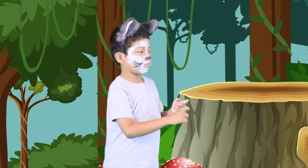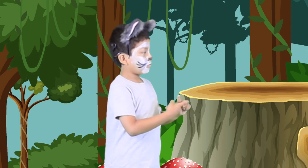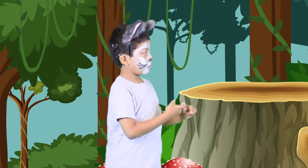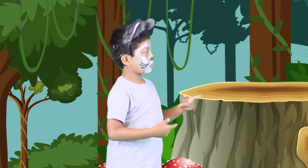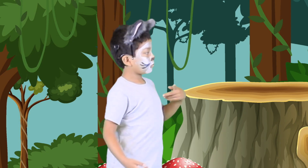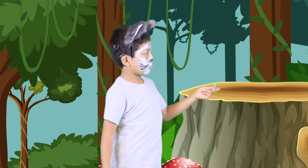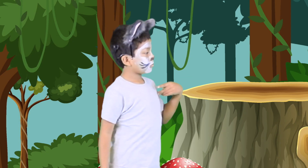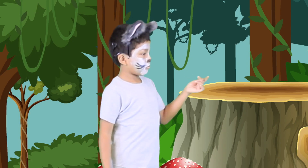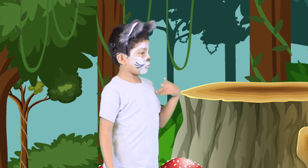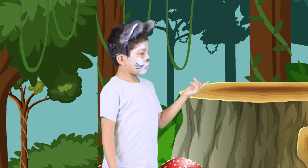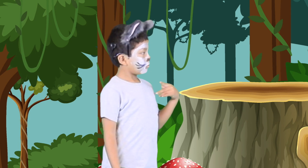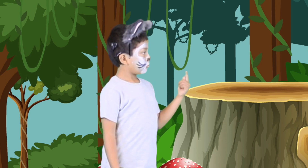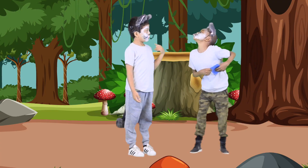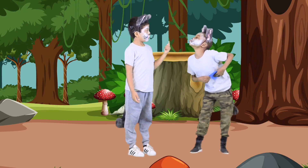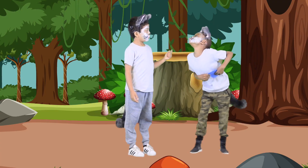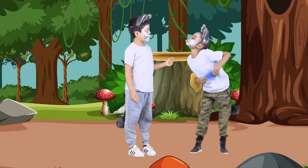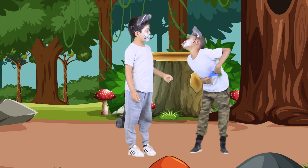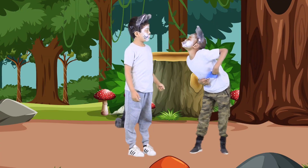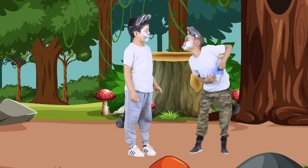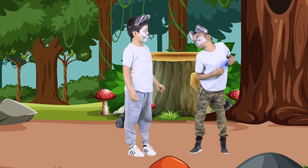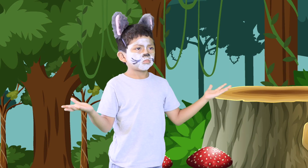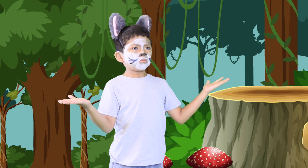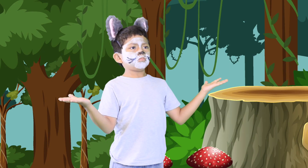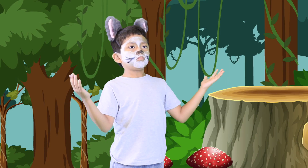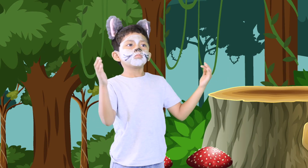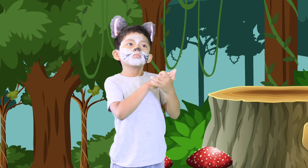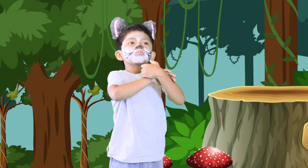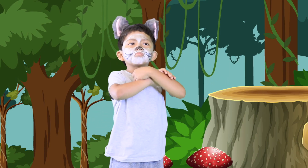But we are friends! No way. What?